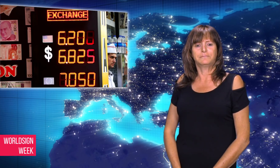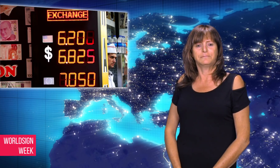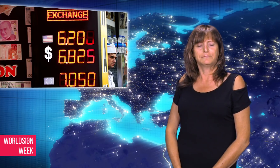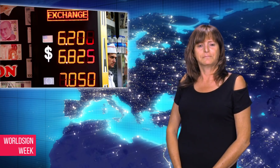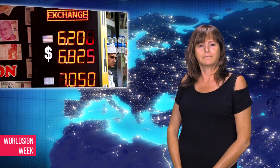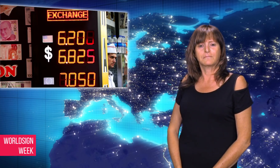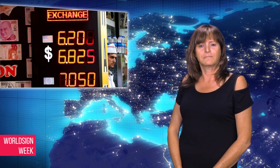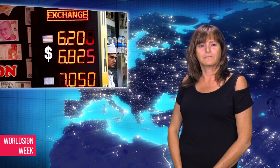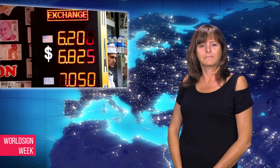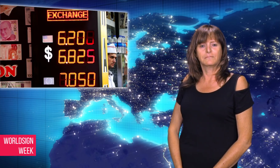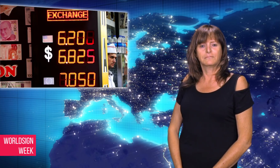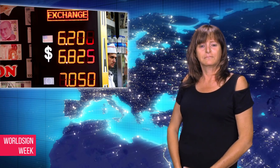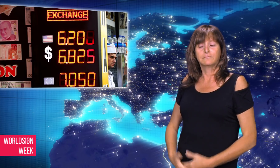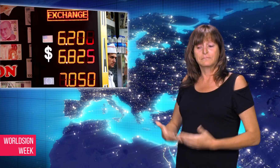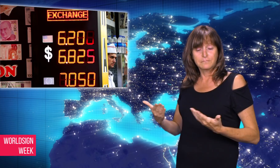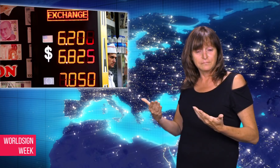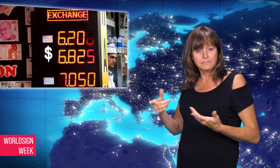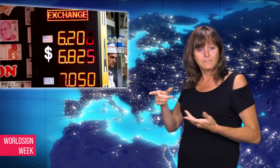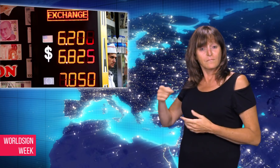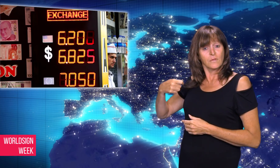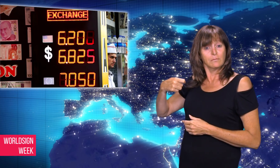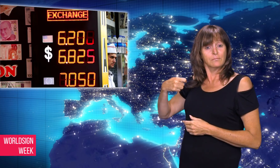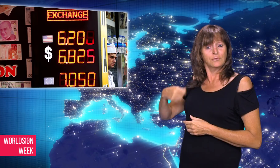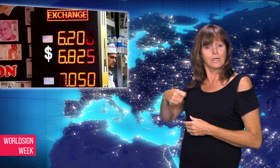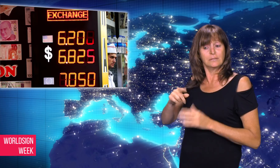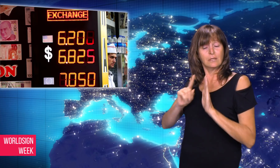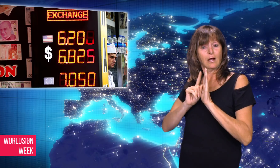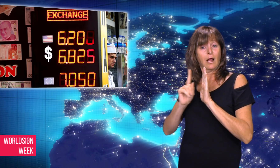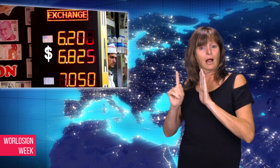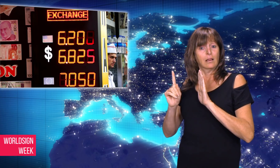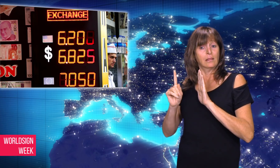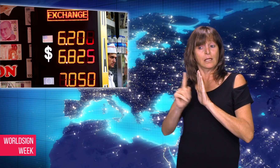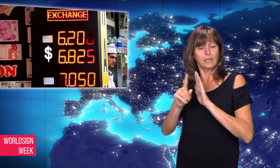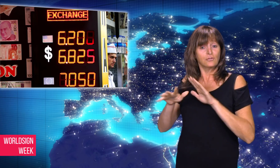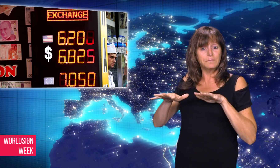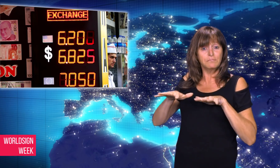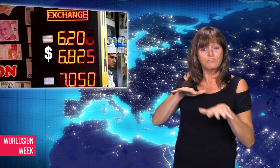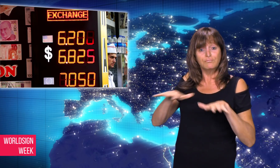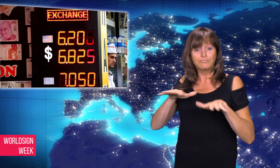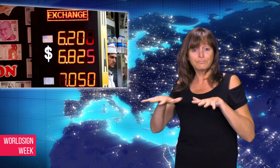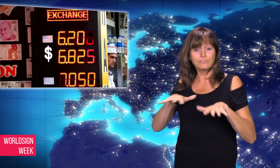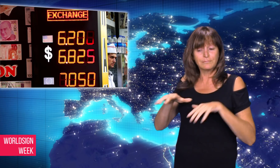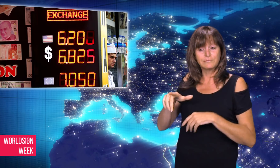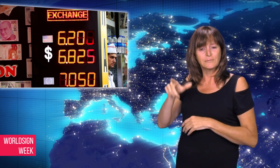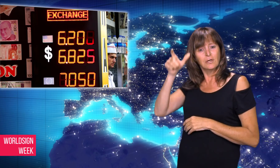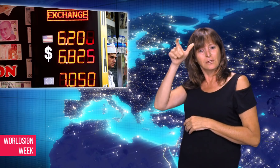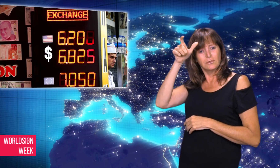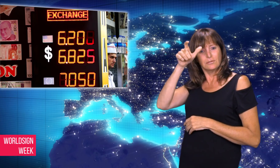the higher interest rates on loans has